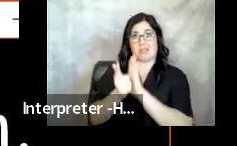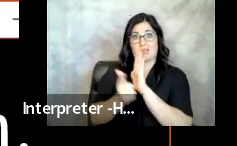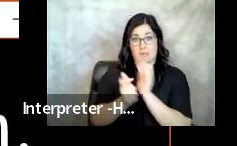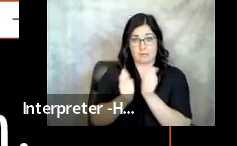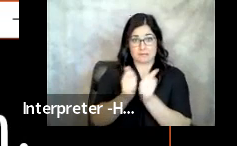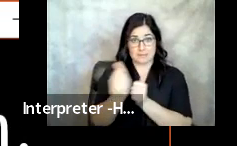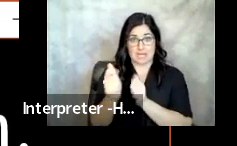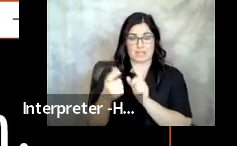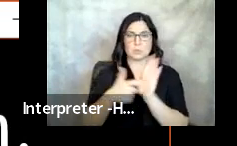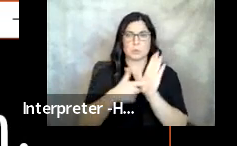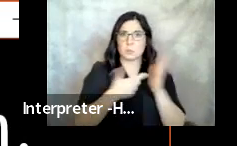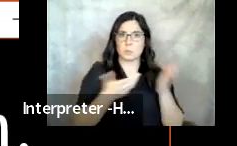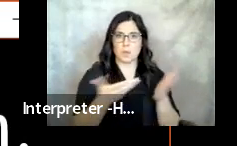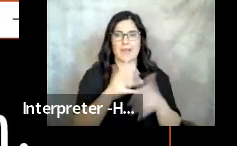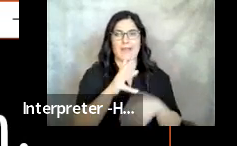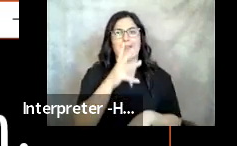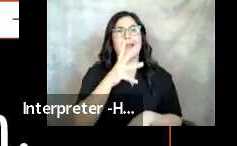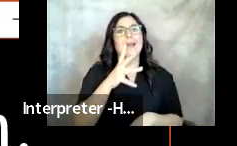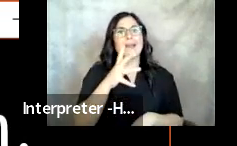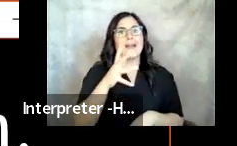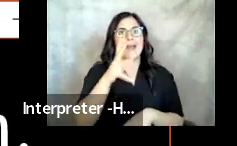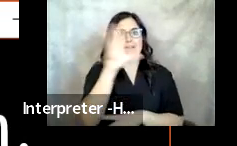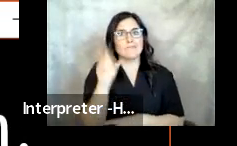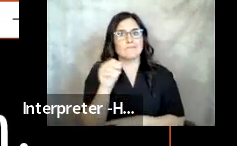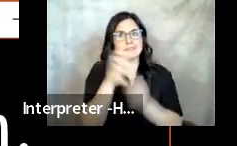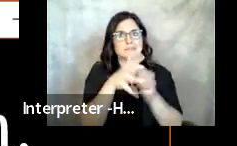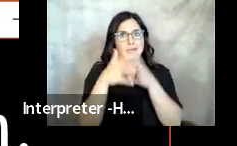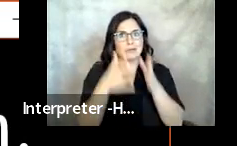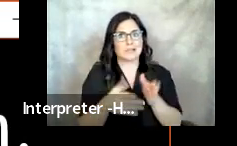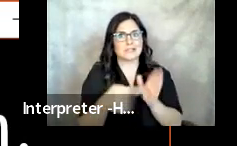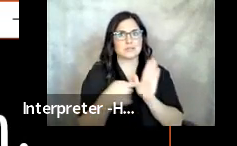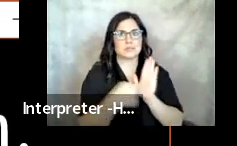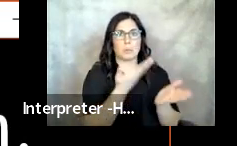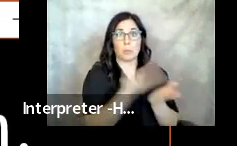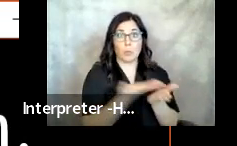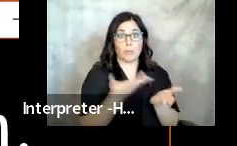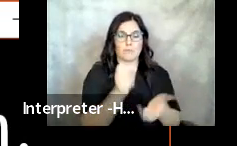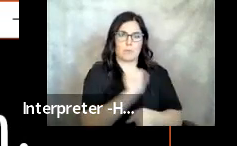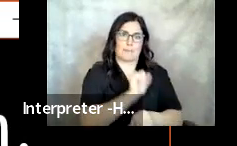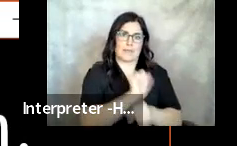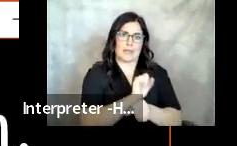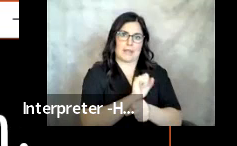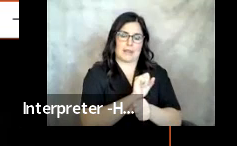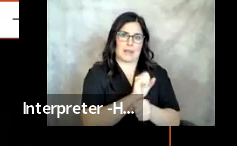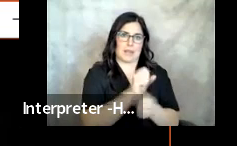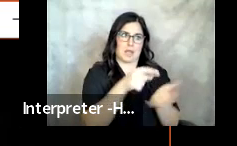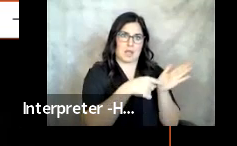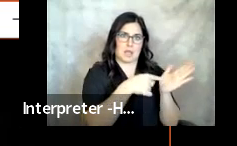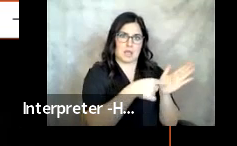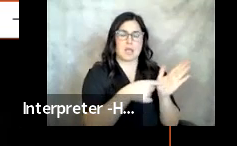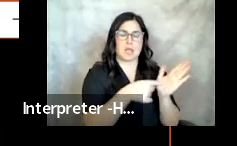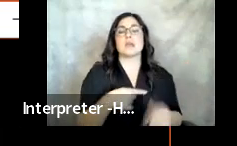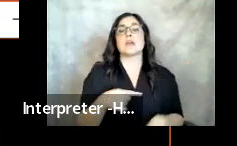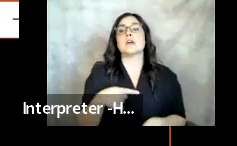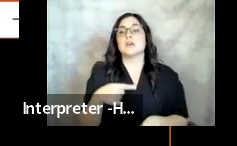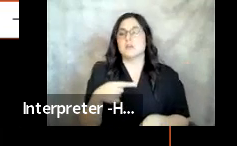Requiring. African-Americans, especially. To show proof of employment, to show proof of employment if.